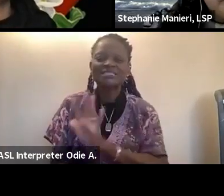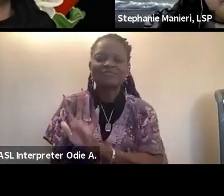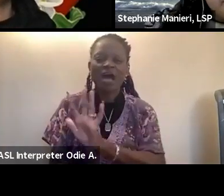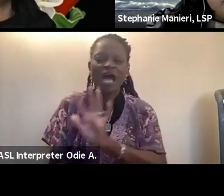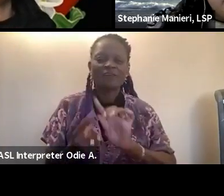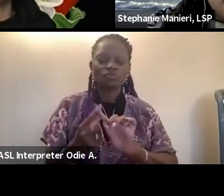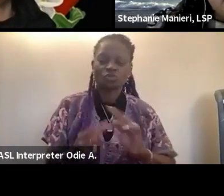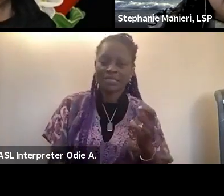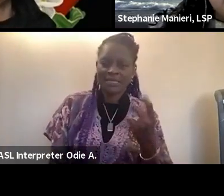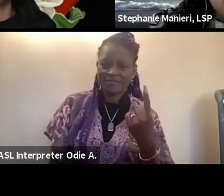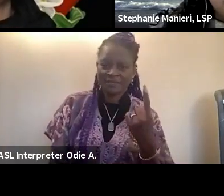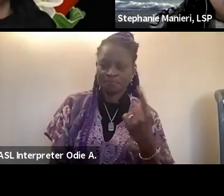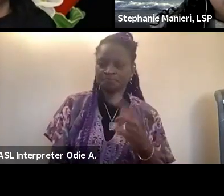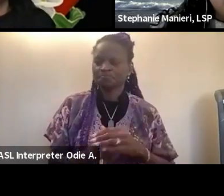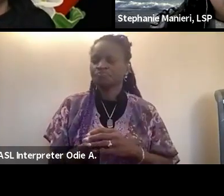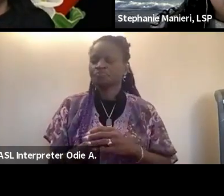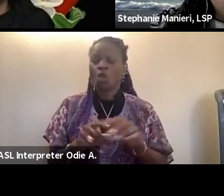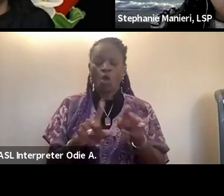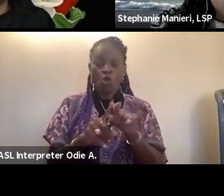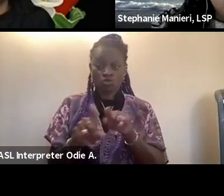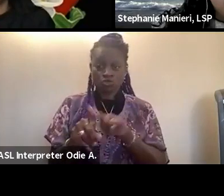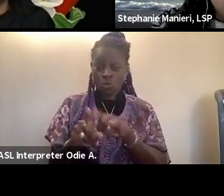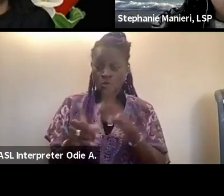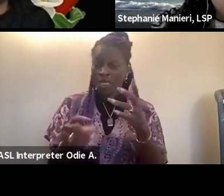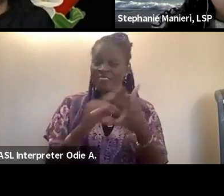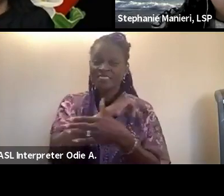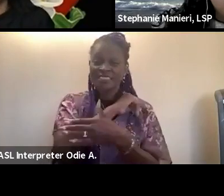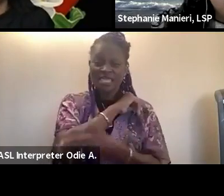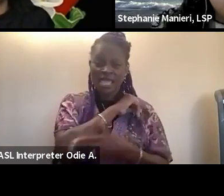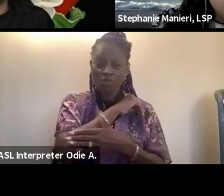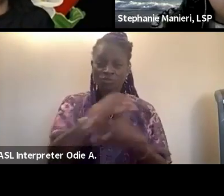County Department of Health Services is working with local health and education